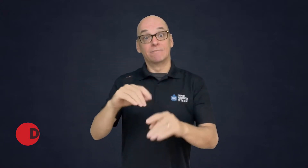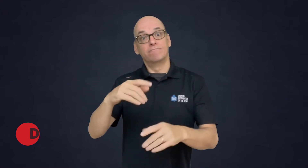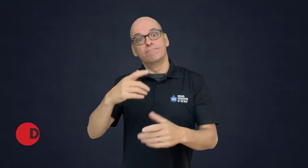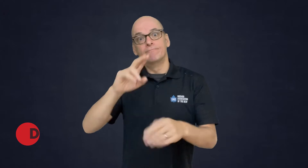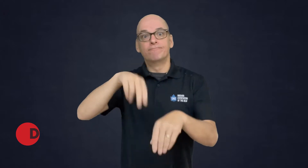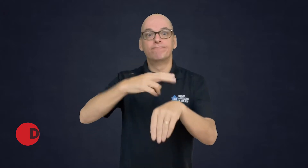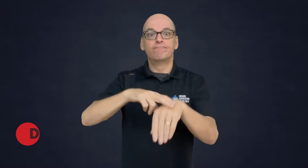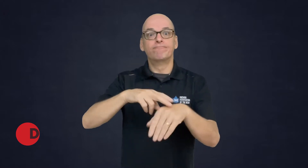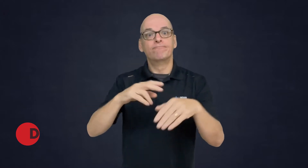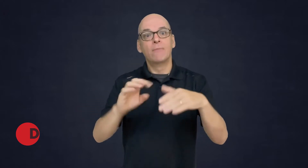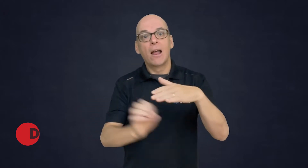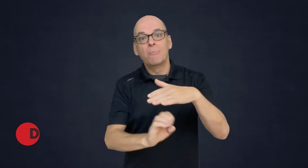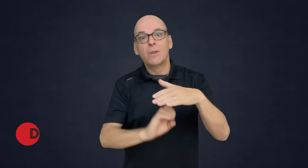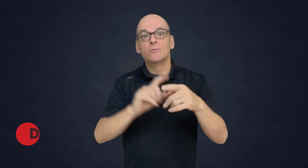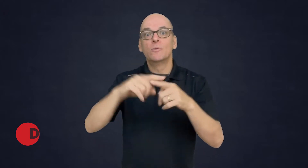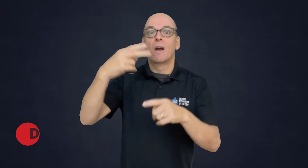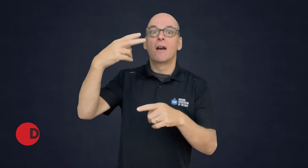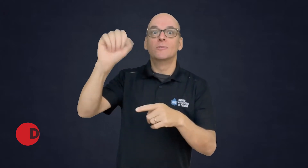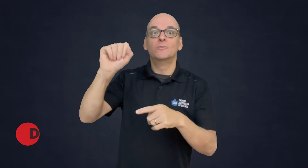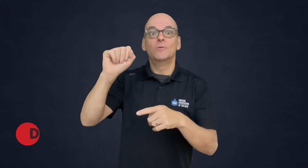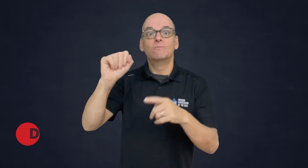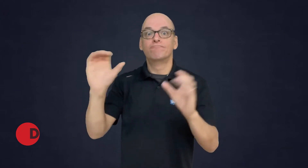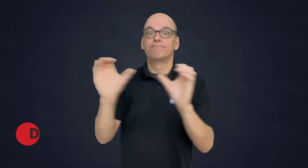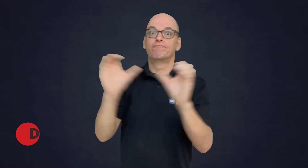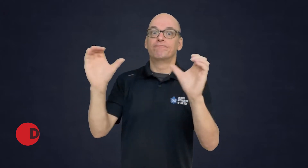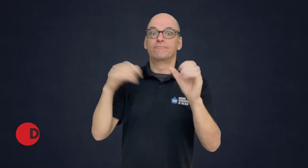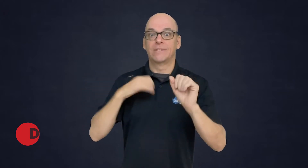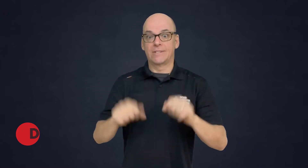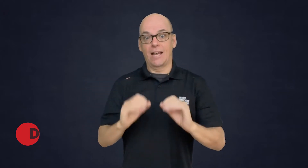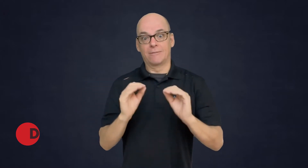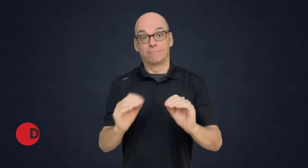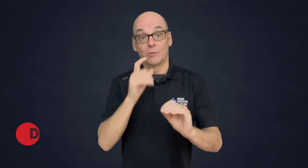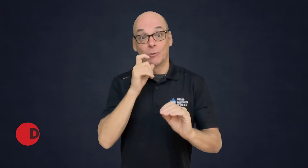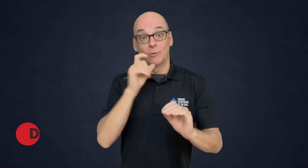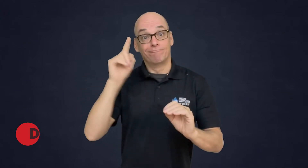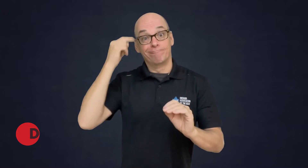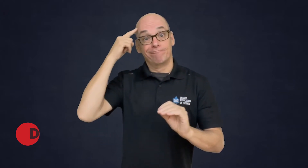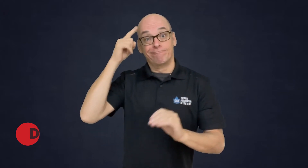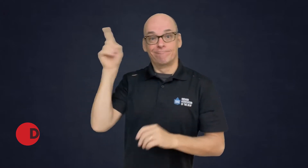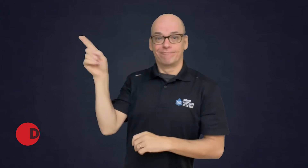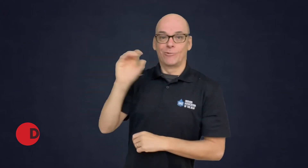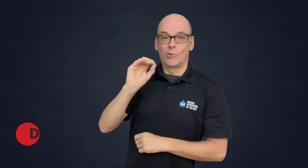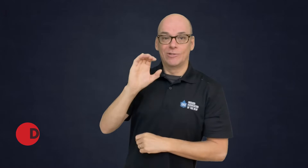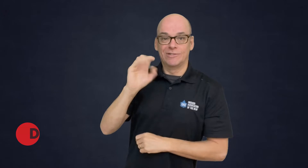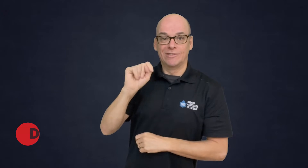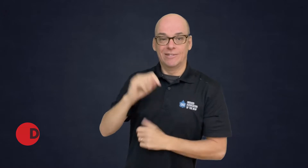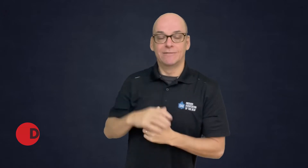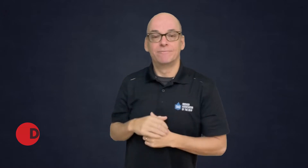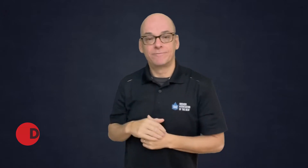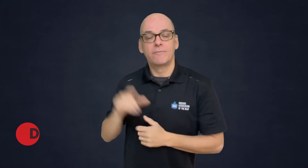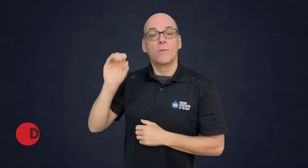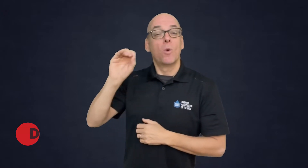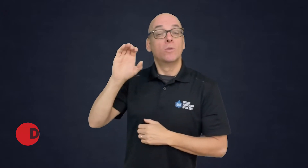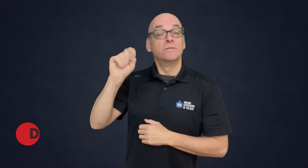so they can teach in elementary to high schools.